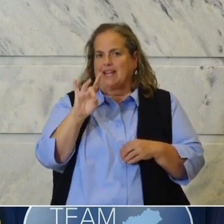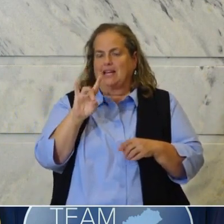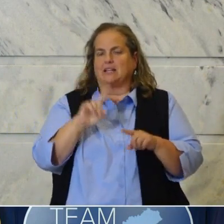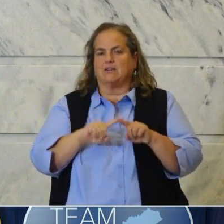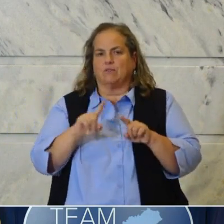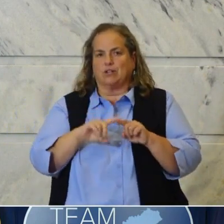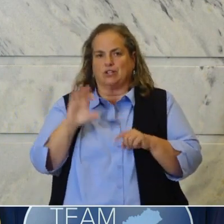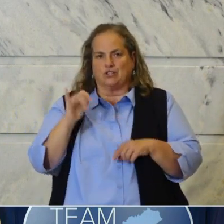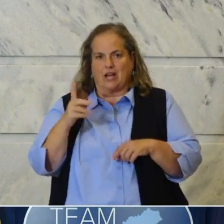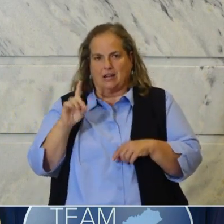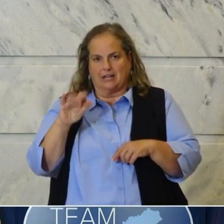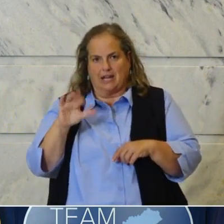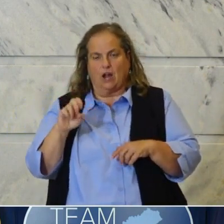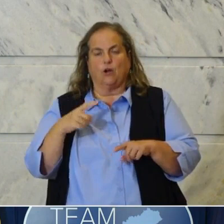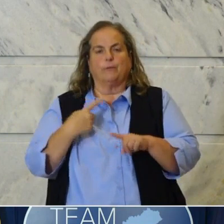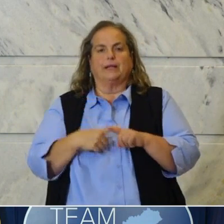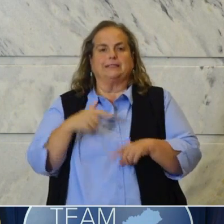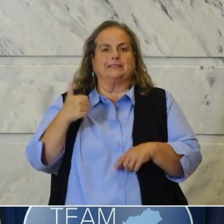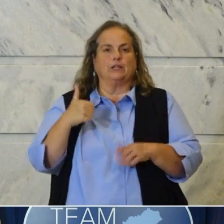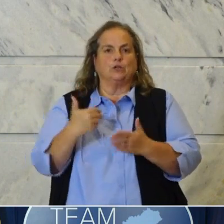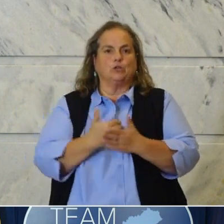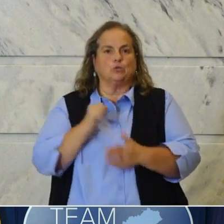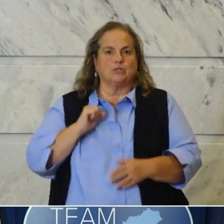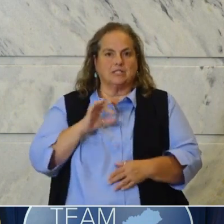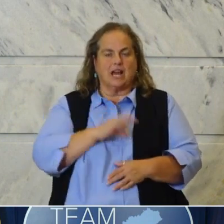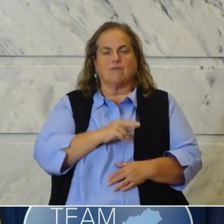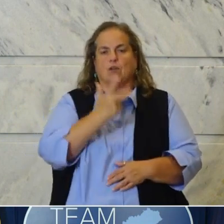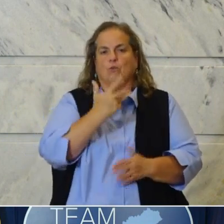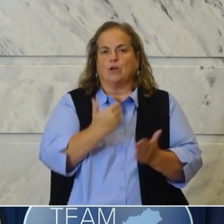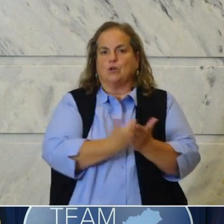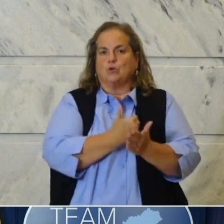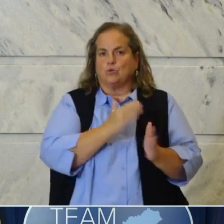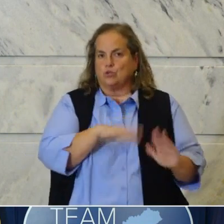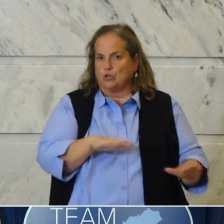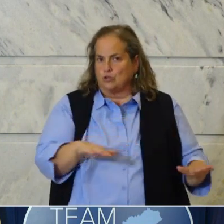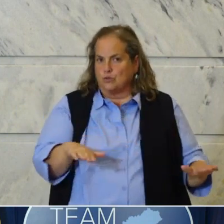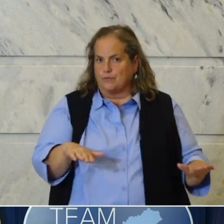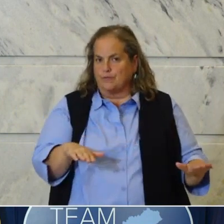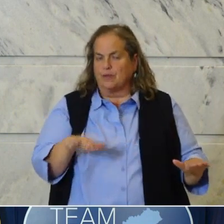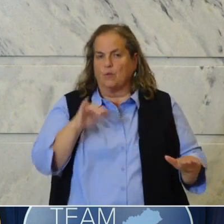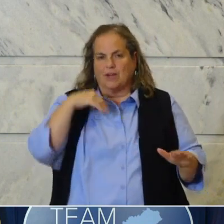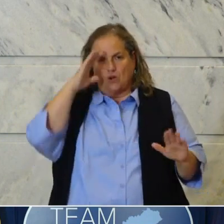tested positive and three new Children. We hope everybody gets better and gets